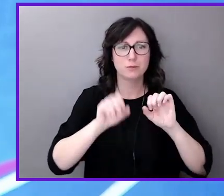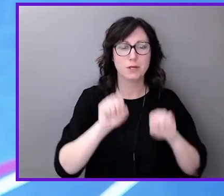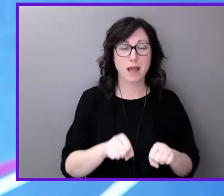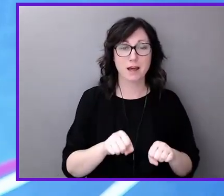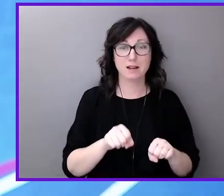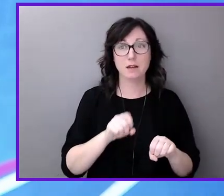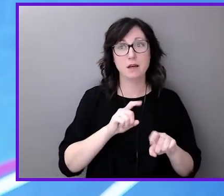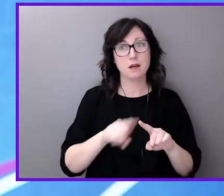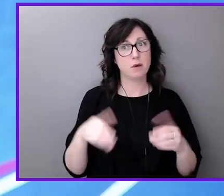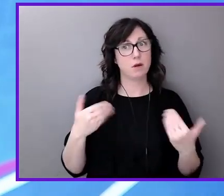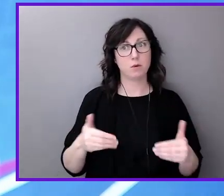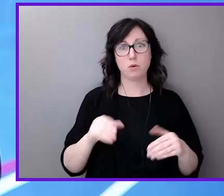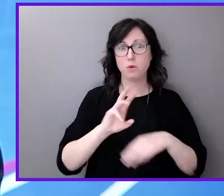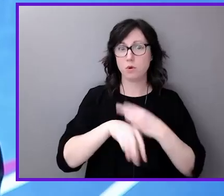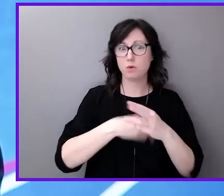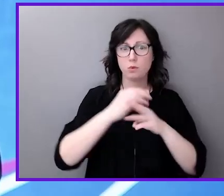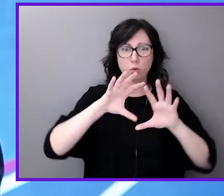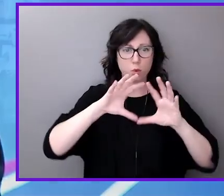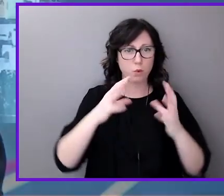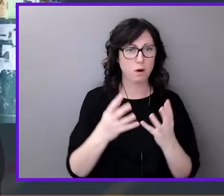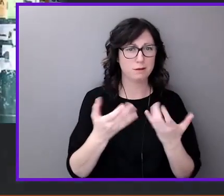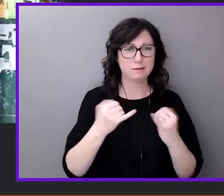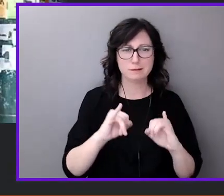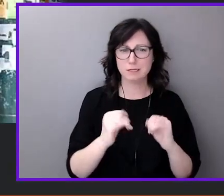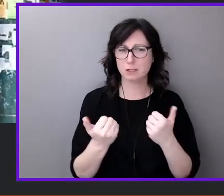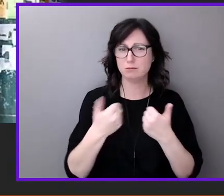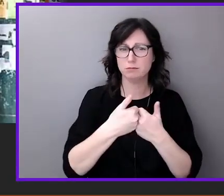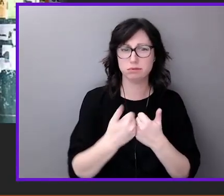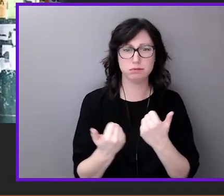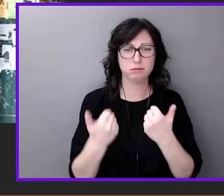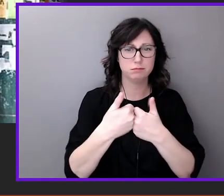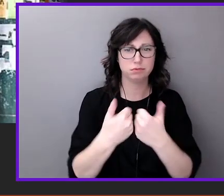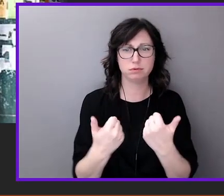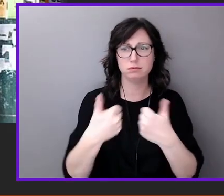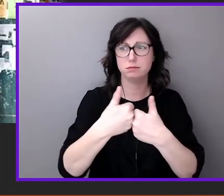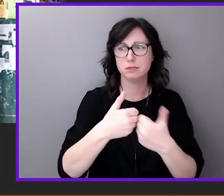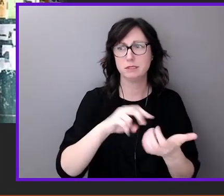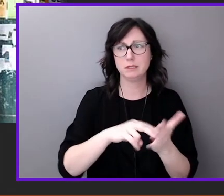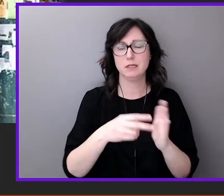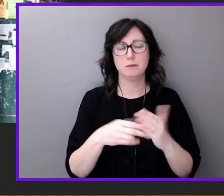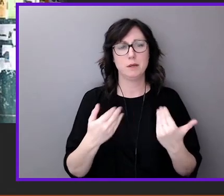to face many significant challenges, it’s essential that the arts be a part